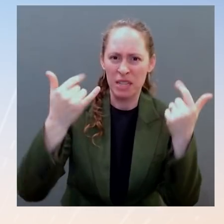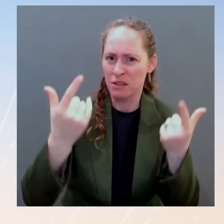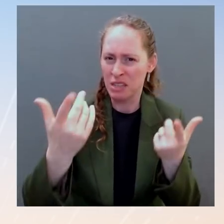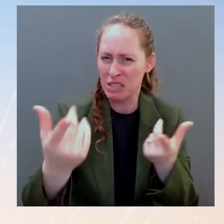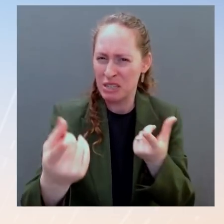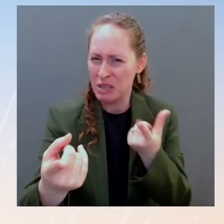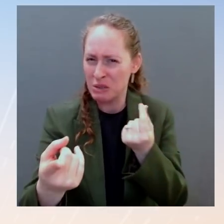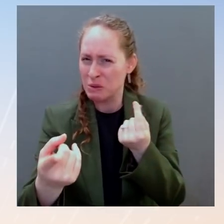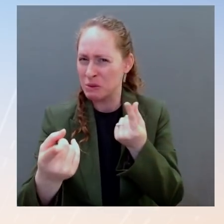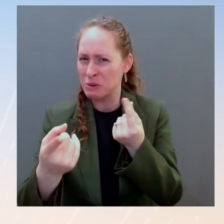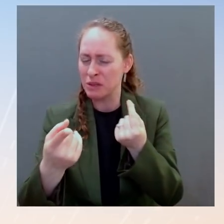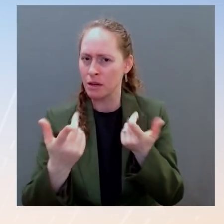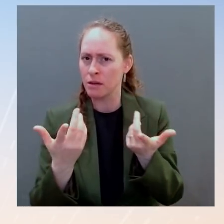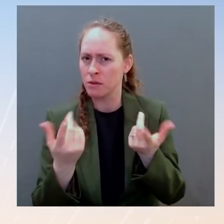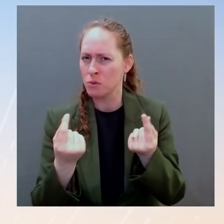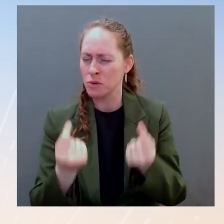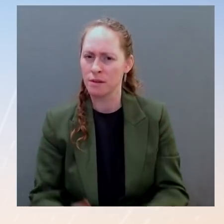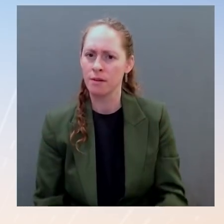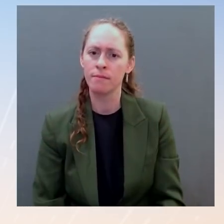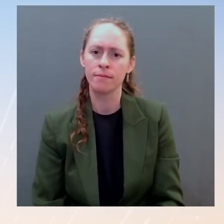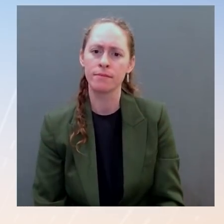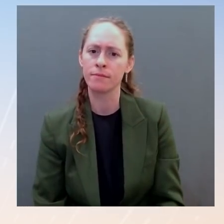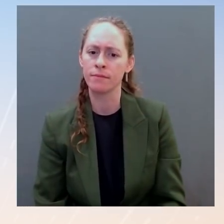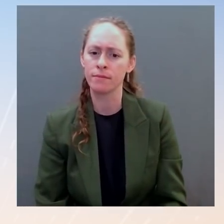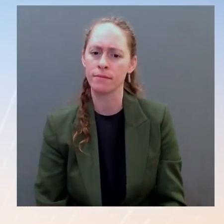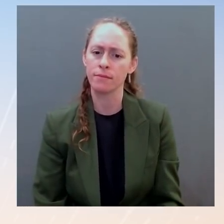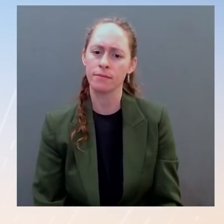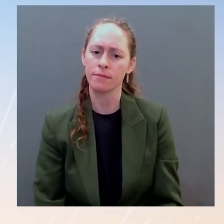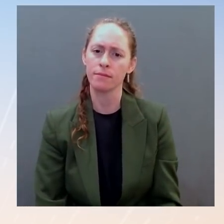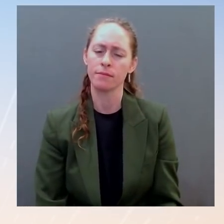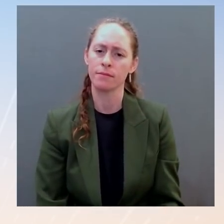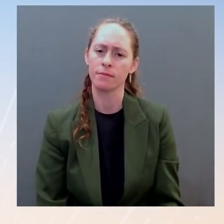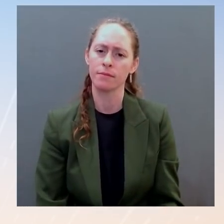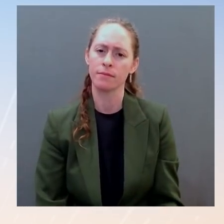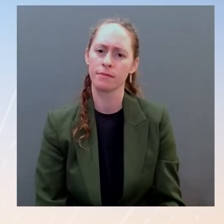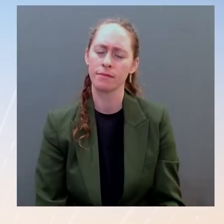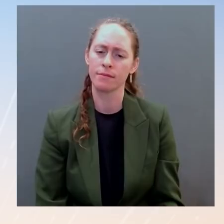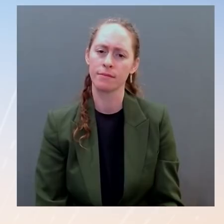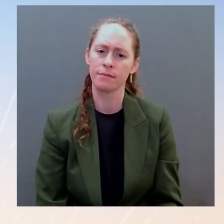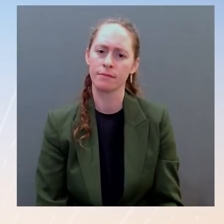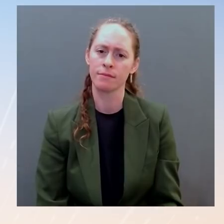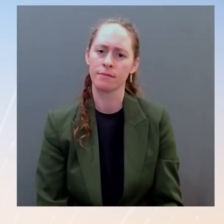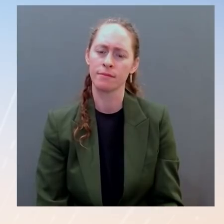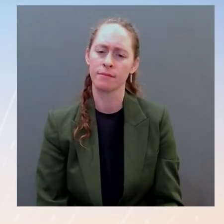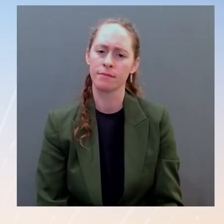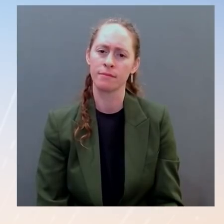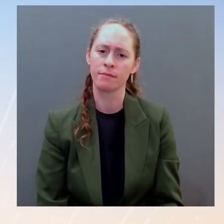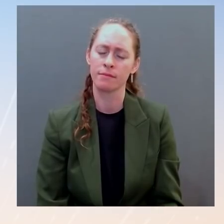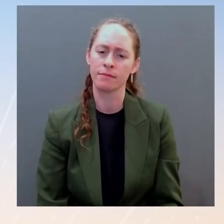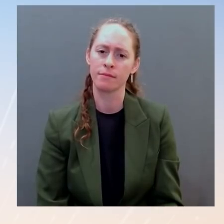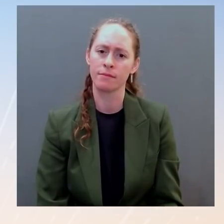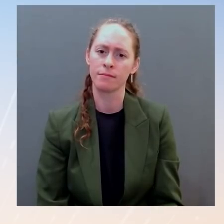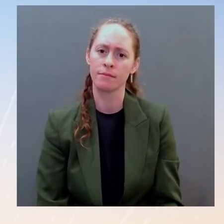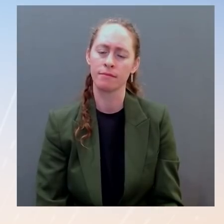there are a number of strong economic indicators that we would point to. We created more jobs last year than any year in American history.